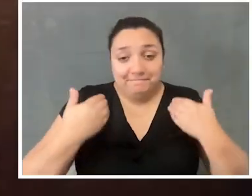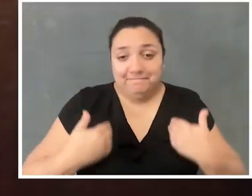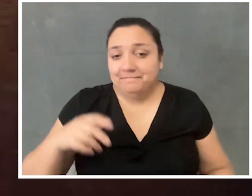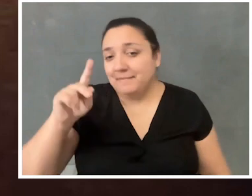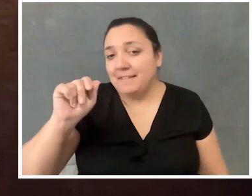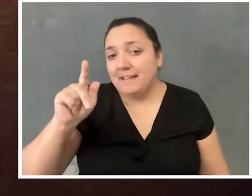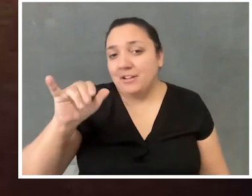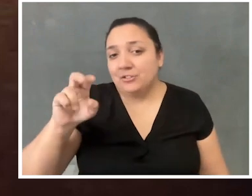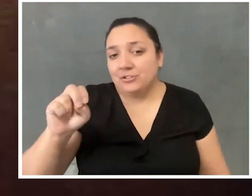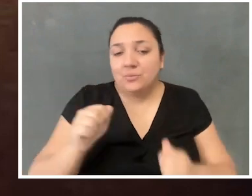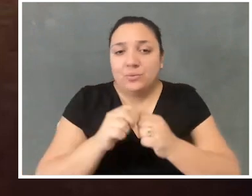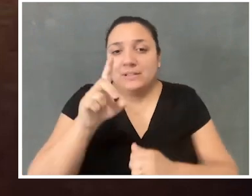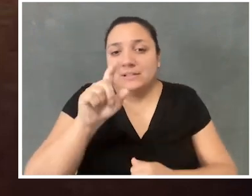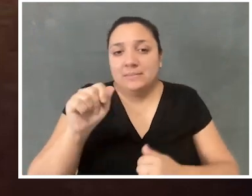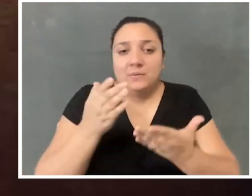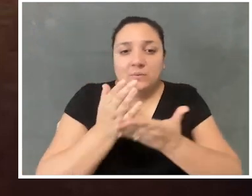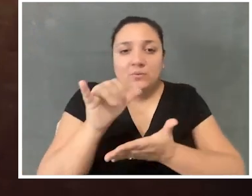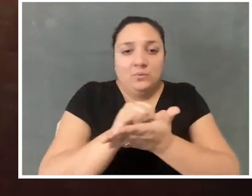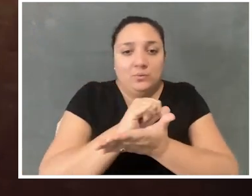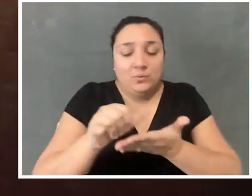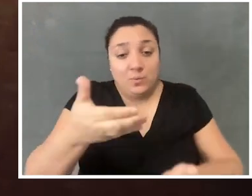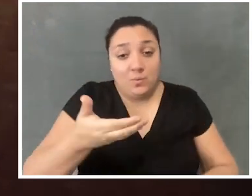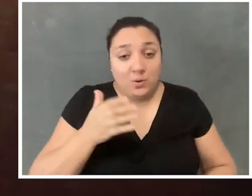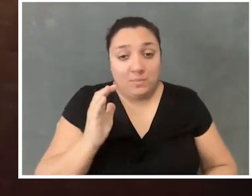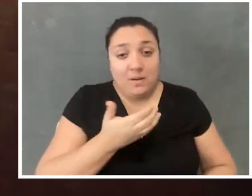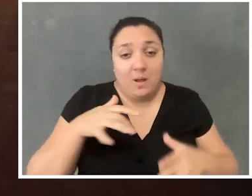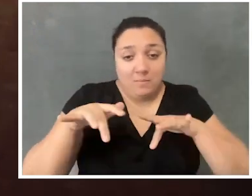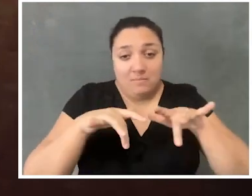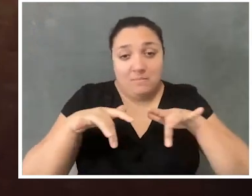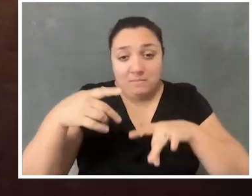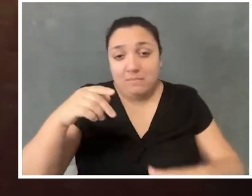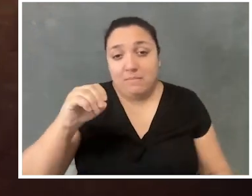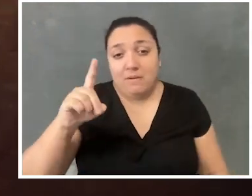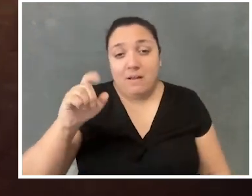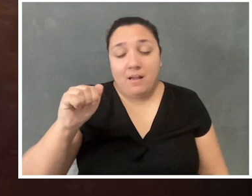This is Katrin with Disability Rights New York. Welcome to our podcast, "Empire State of Rights,"